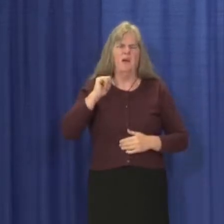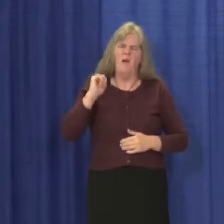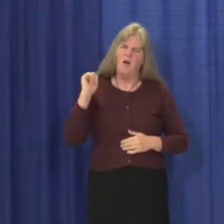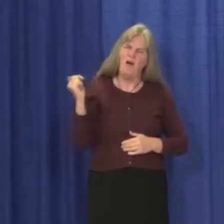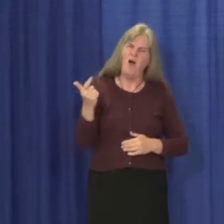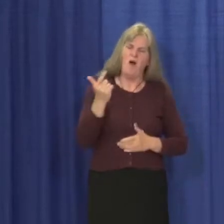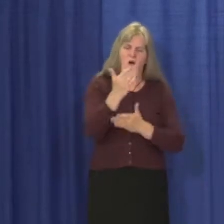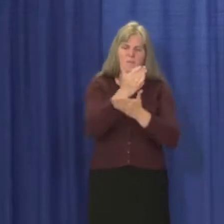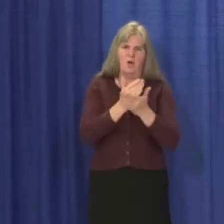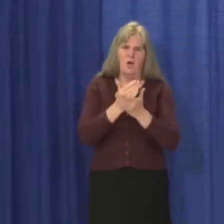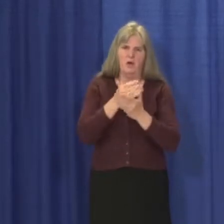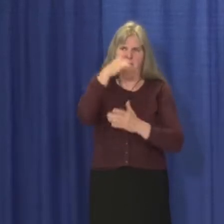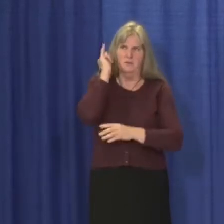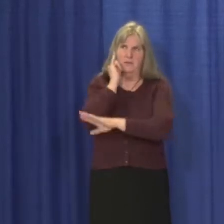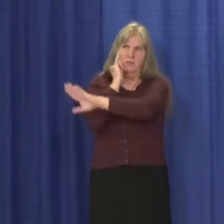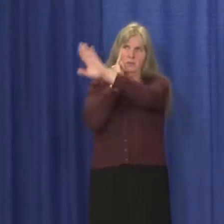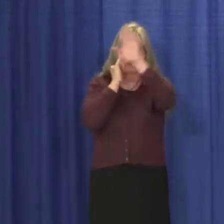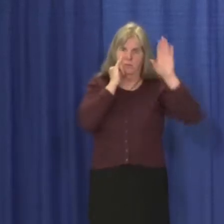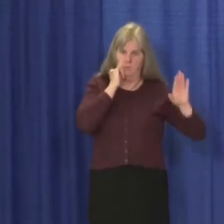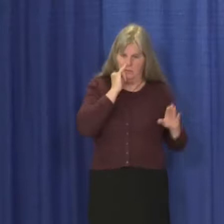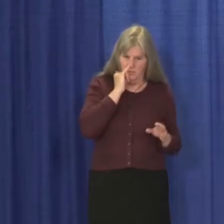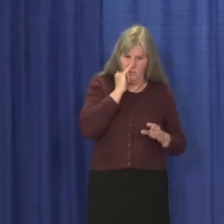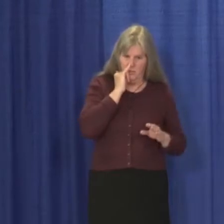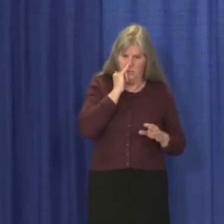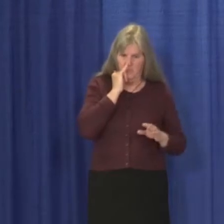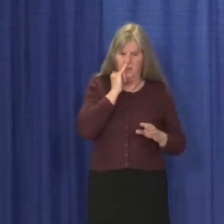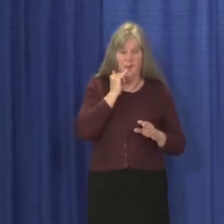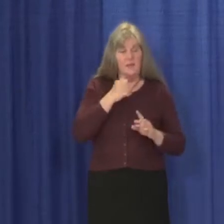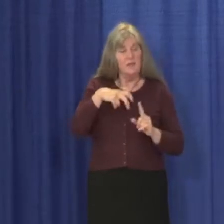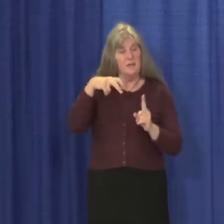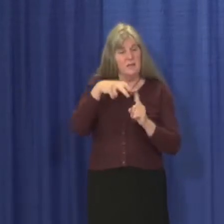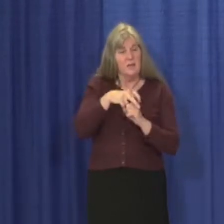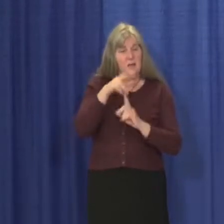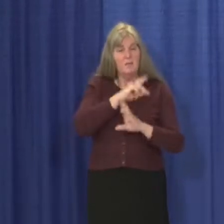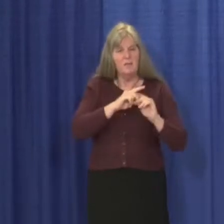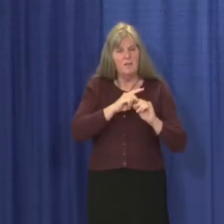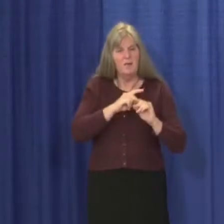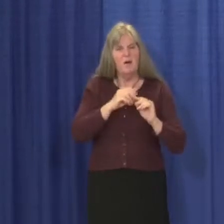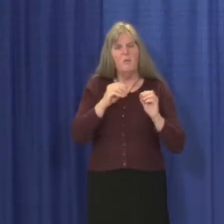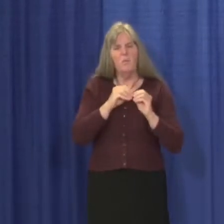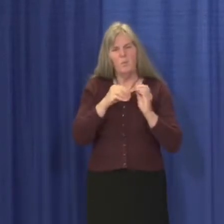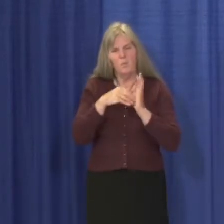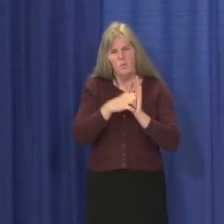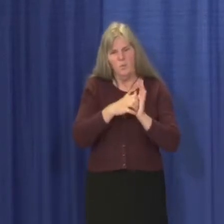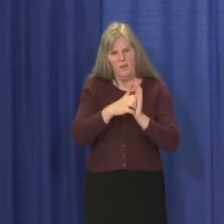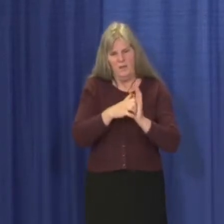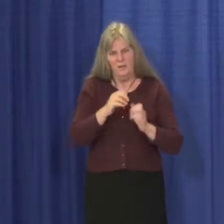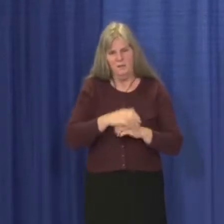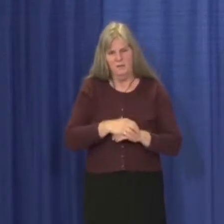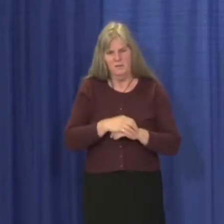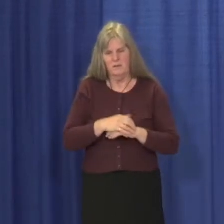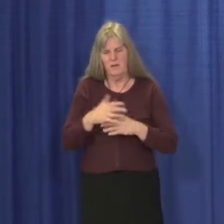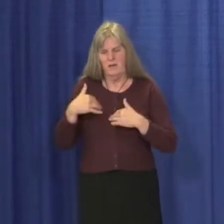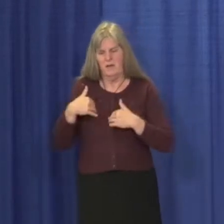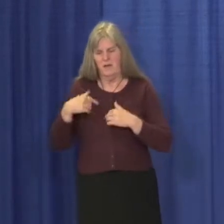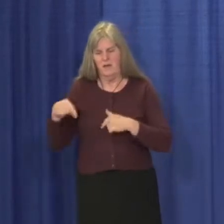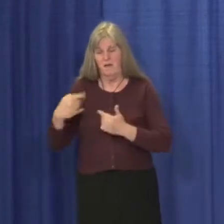territory. Targeting those most susceptible. In five weeks we have lost four